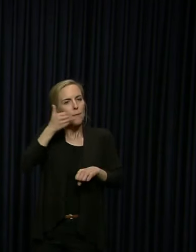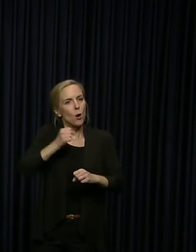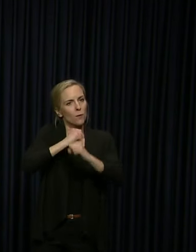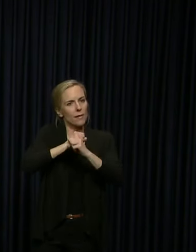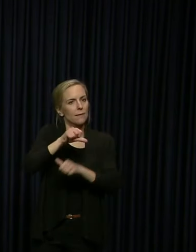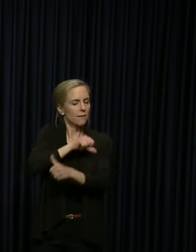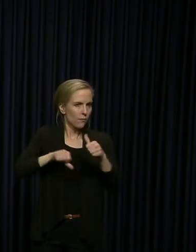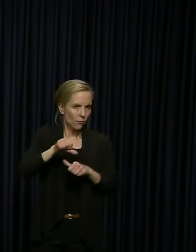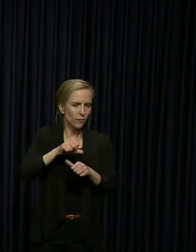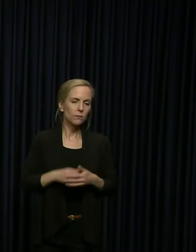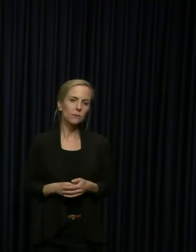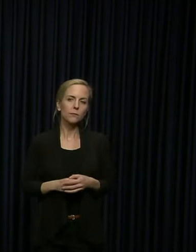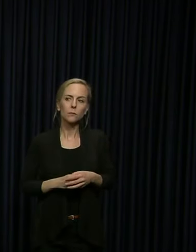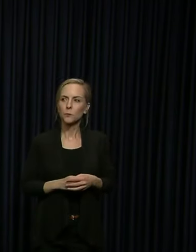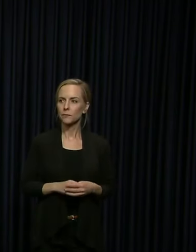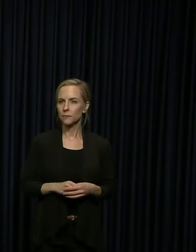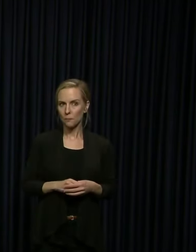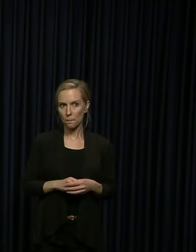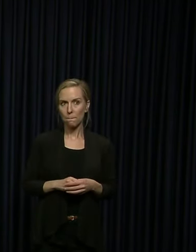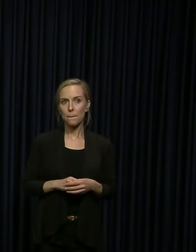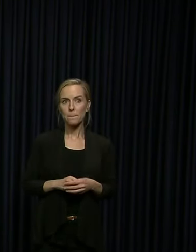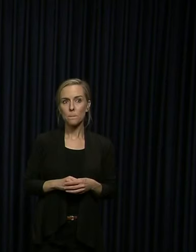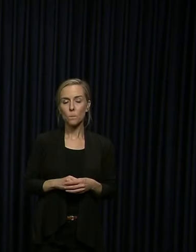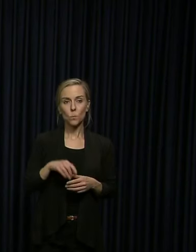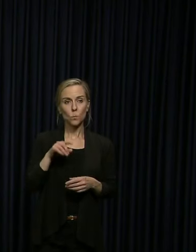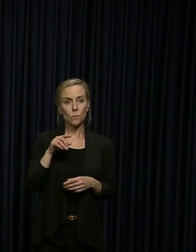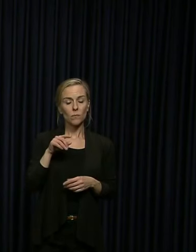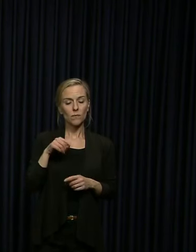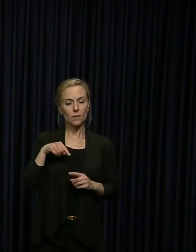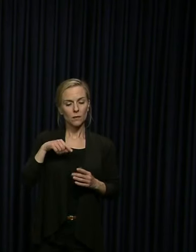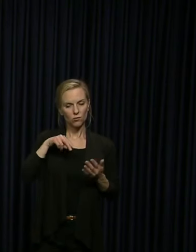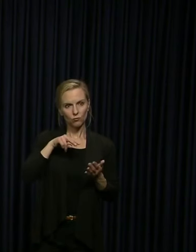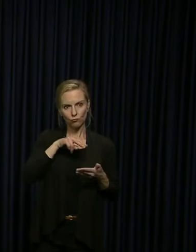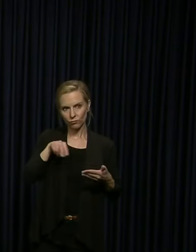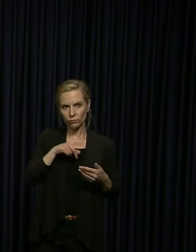SOME PEOPLE MAY HAVE AND IT DIE FROM IT AND CORONERS DON'T